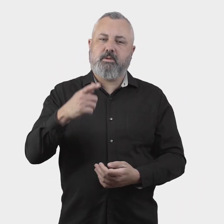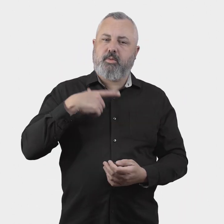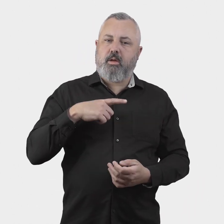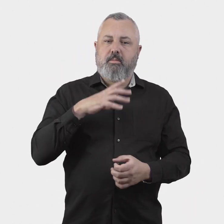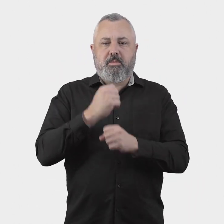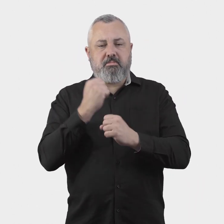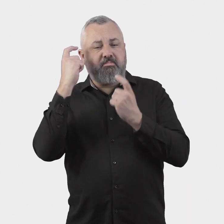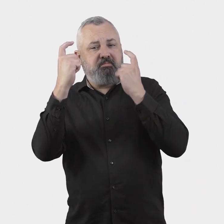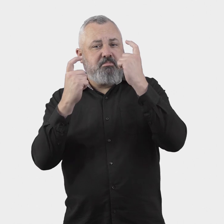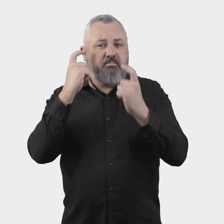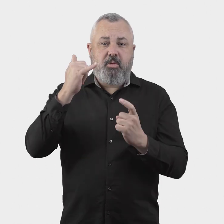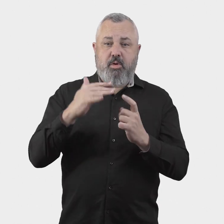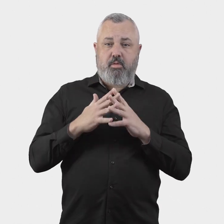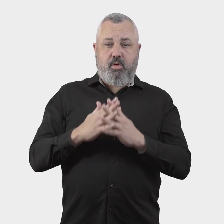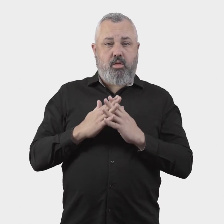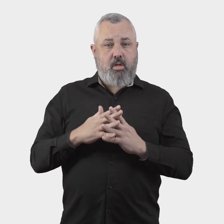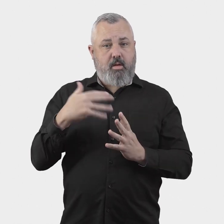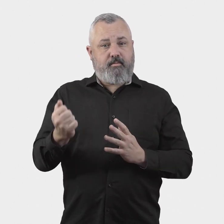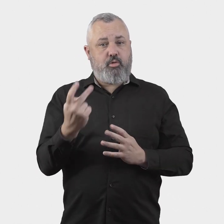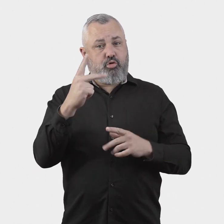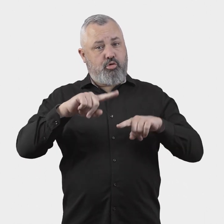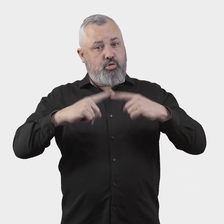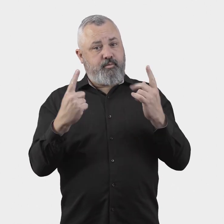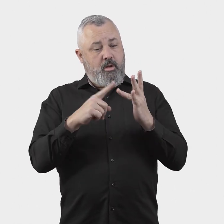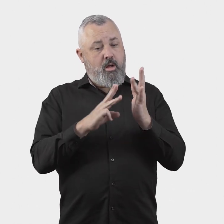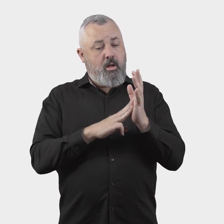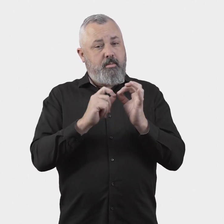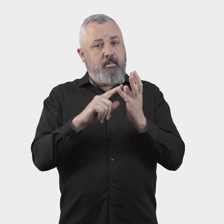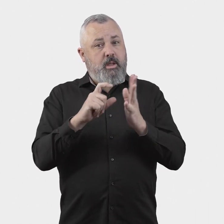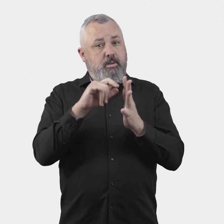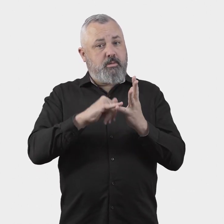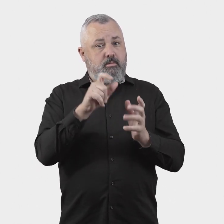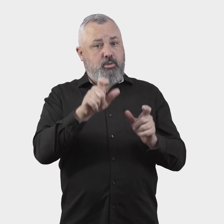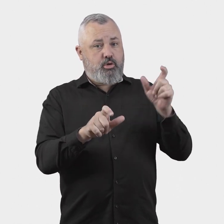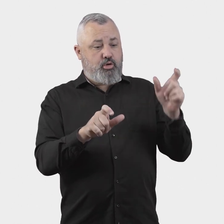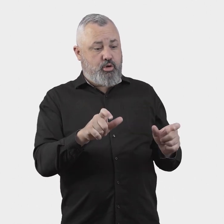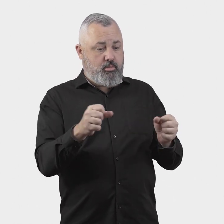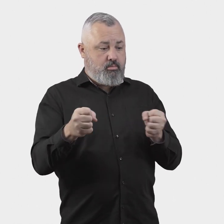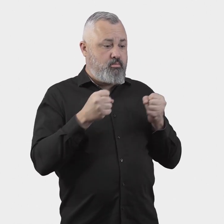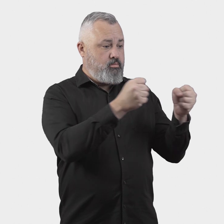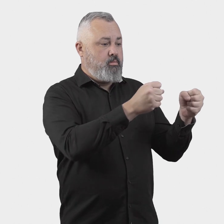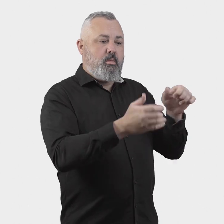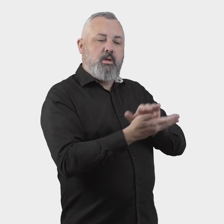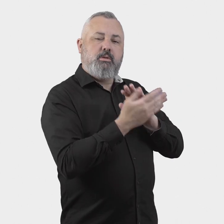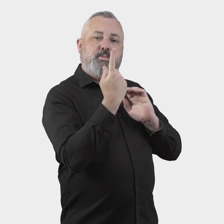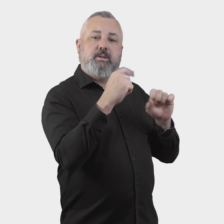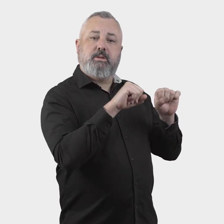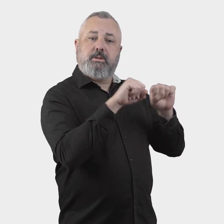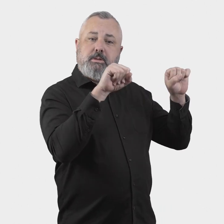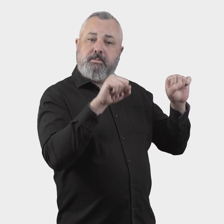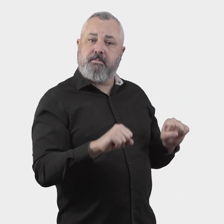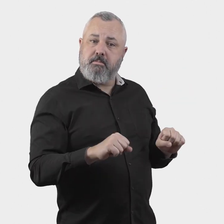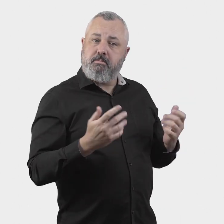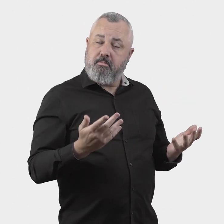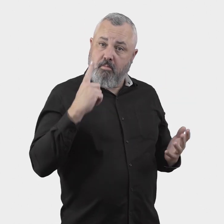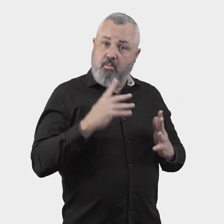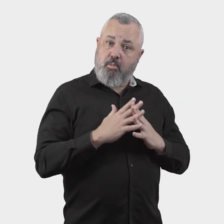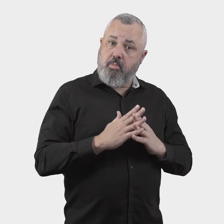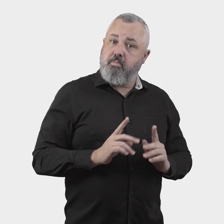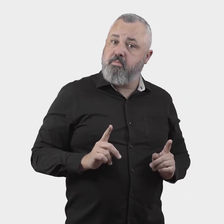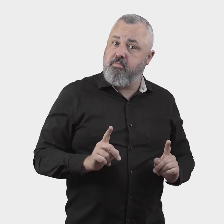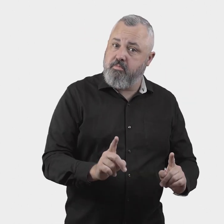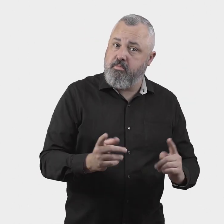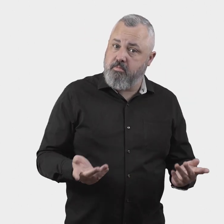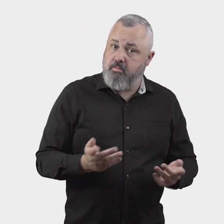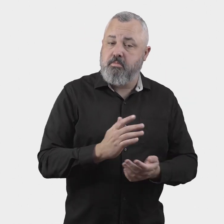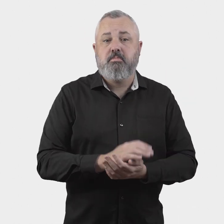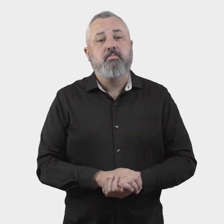the government also sees merit in appointing two individual